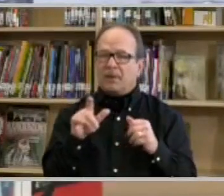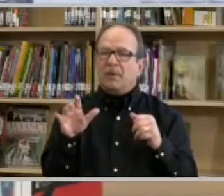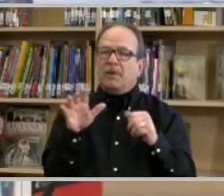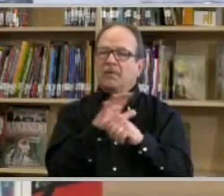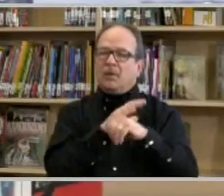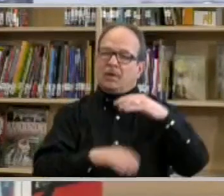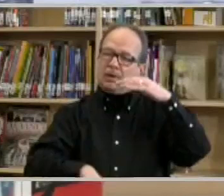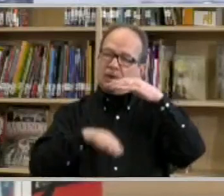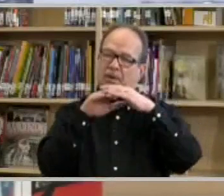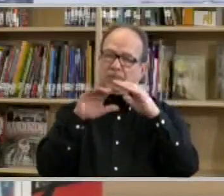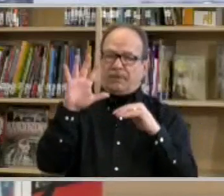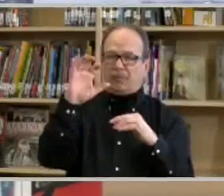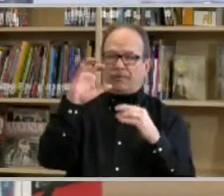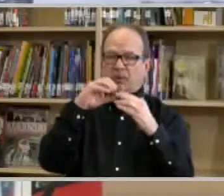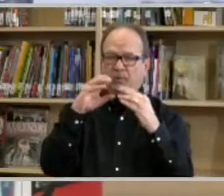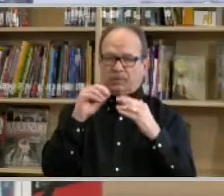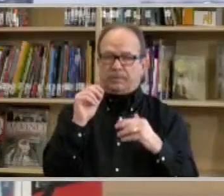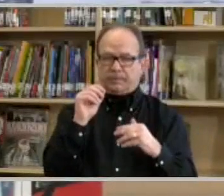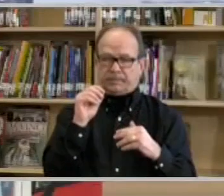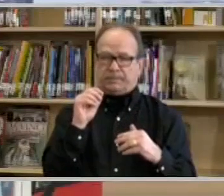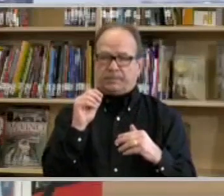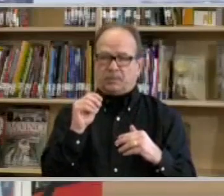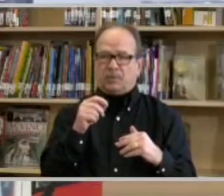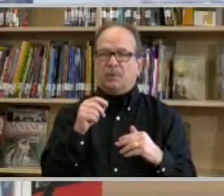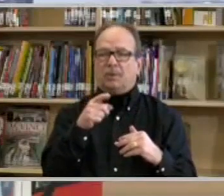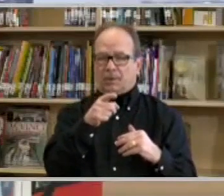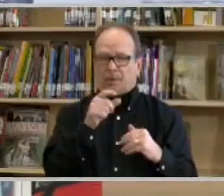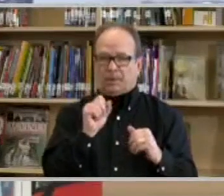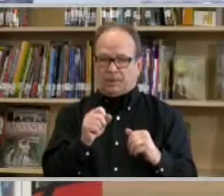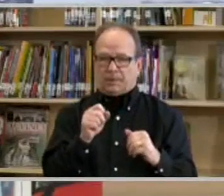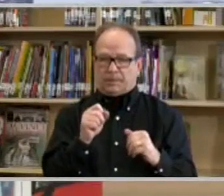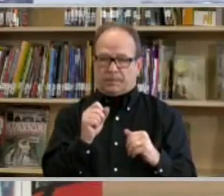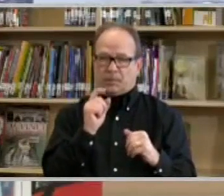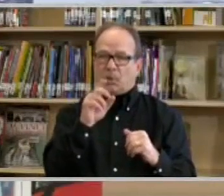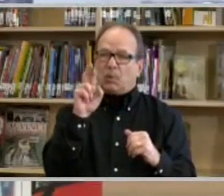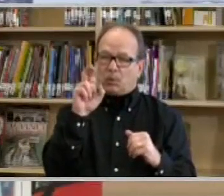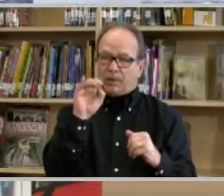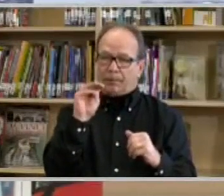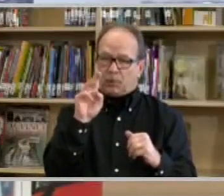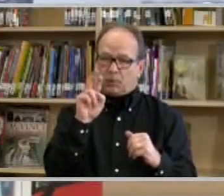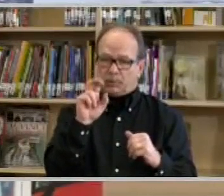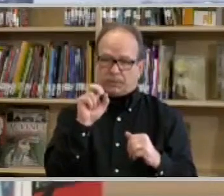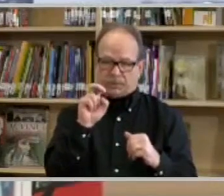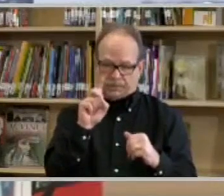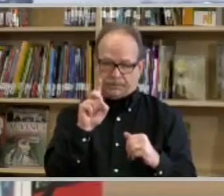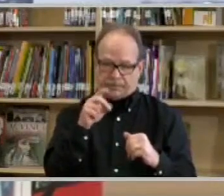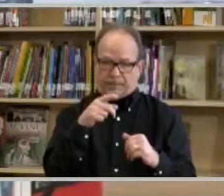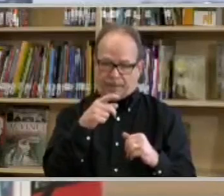BE REIMBURSED FOR THE ENTIRE COST.